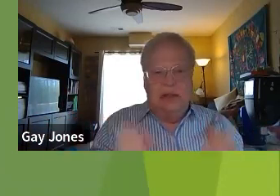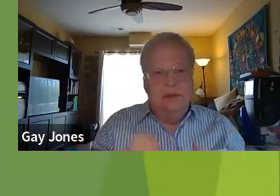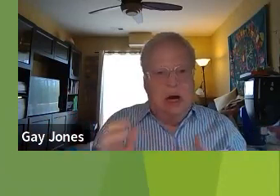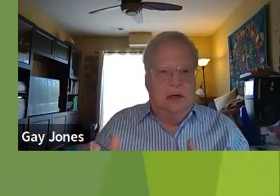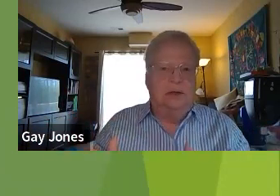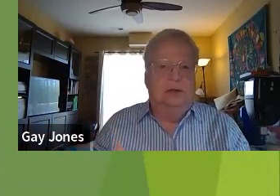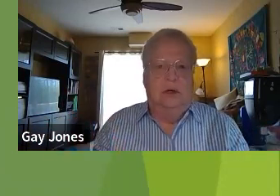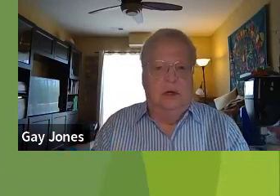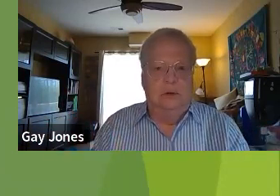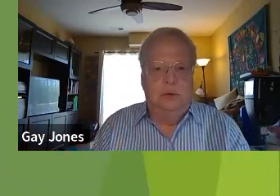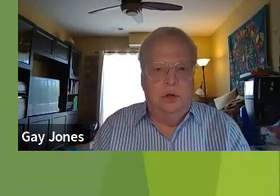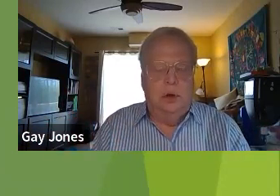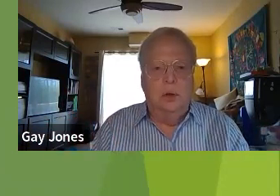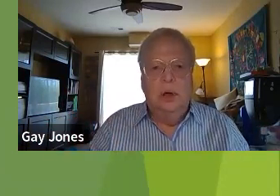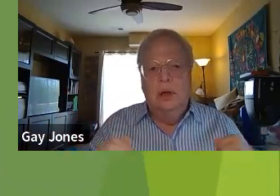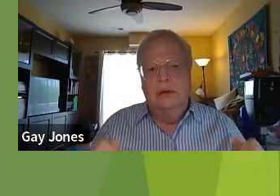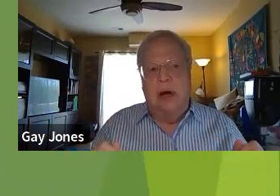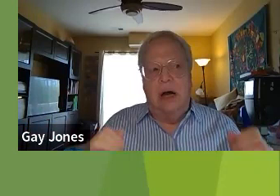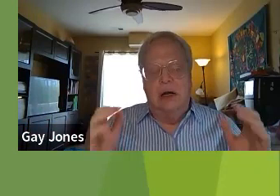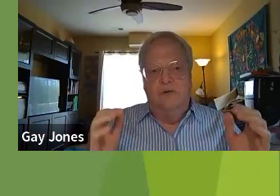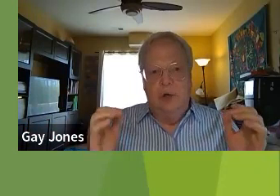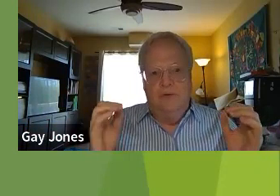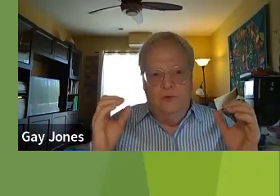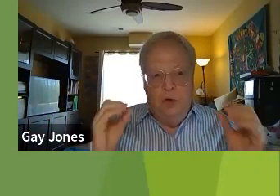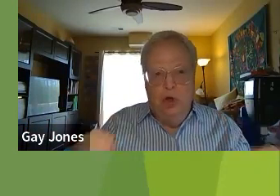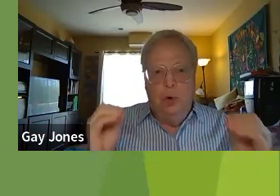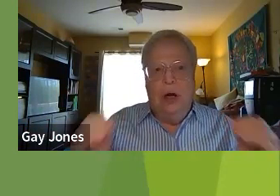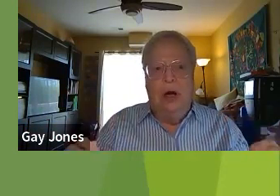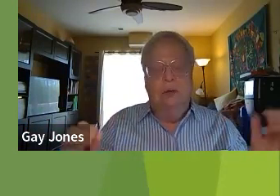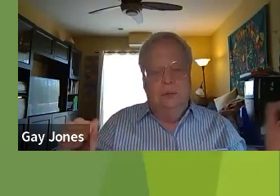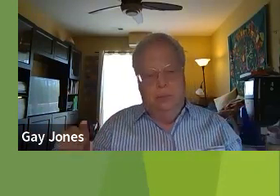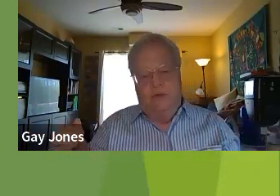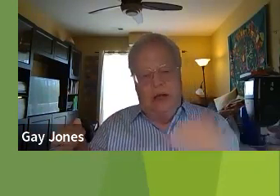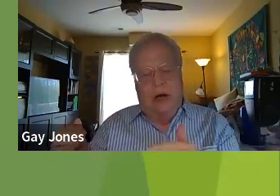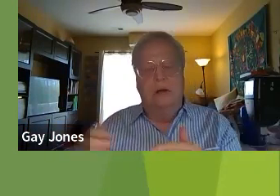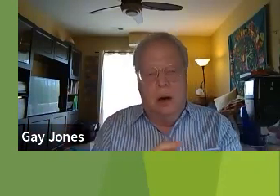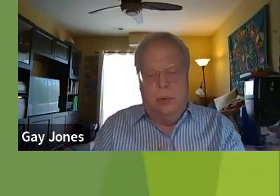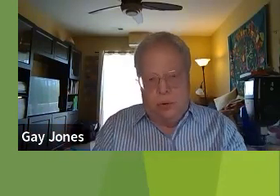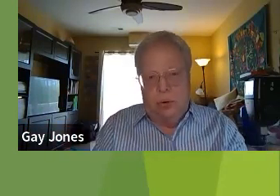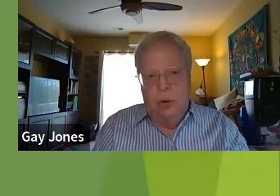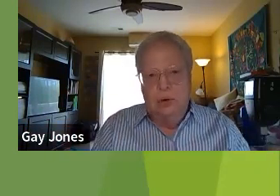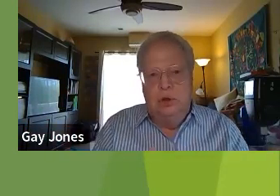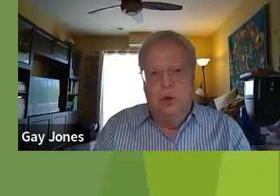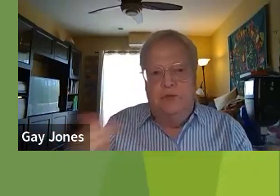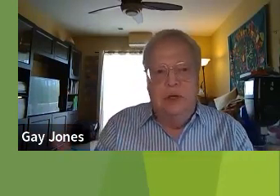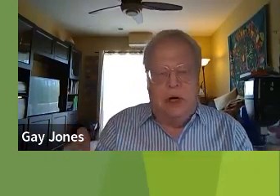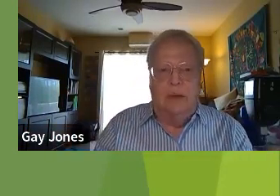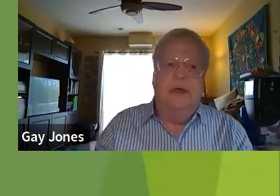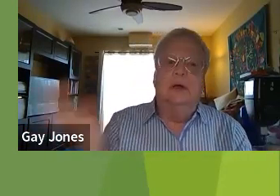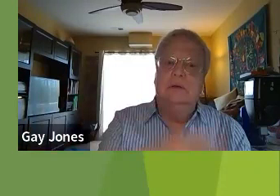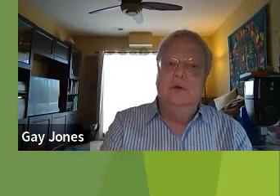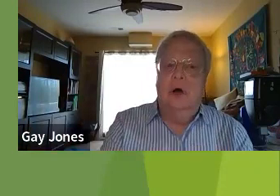But that's not necessarily true, that you can provide that number to FEMA, then you